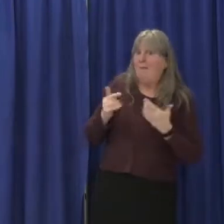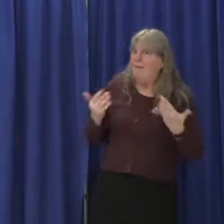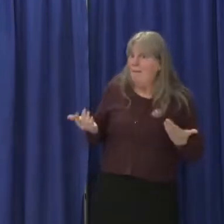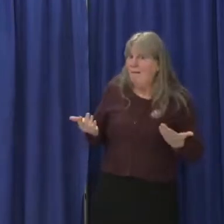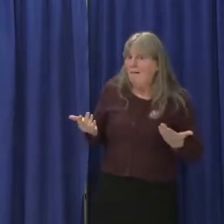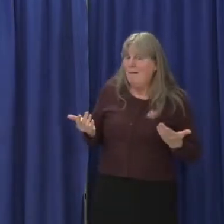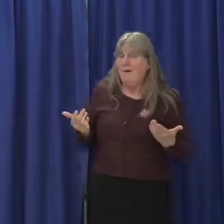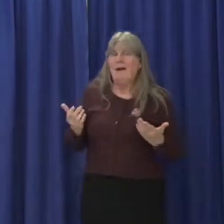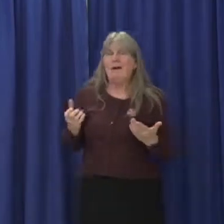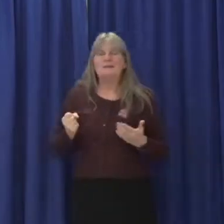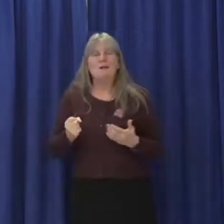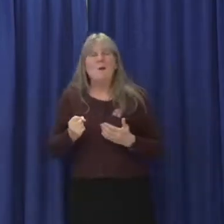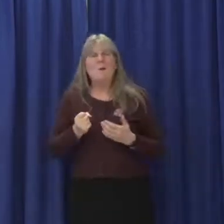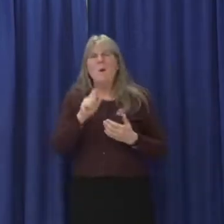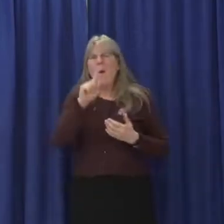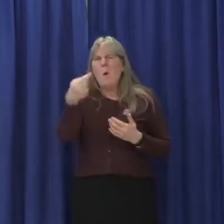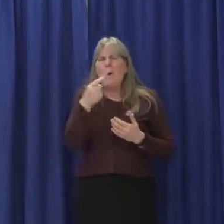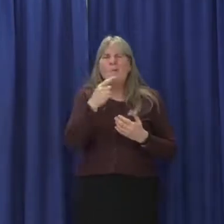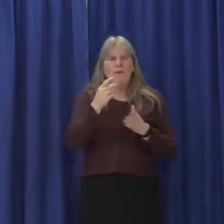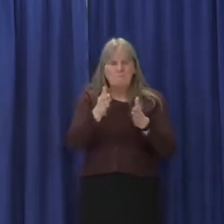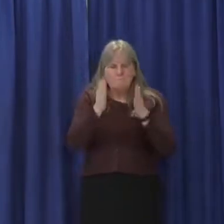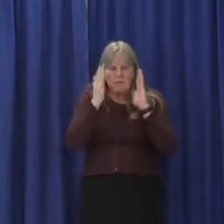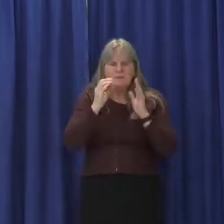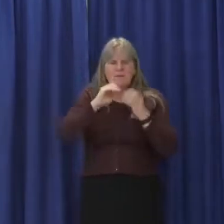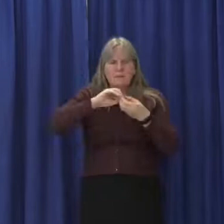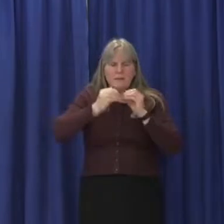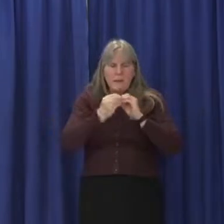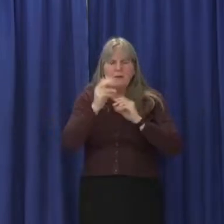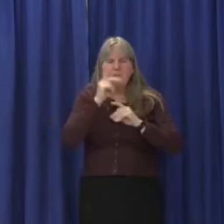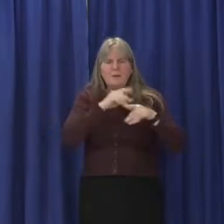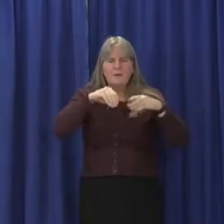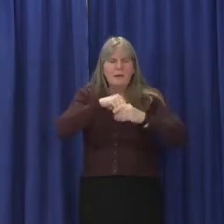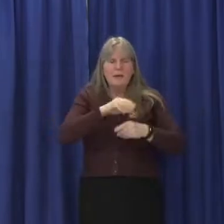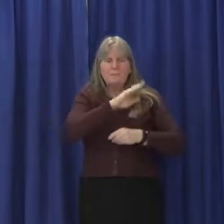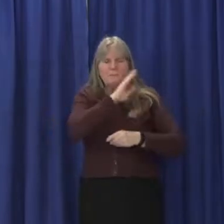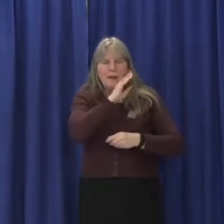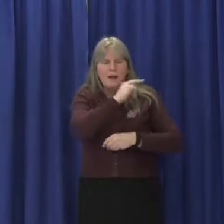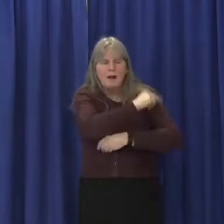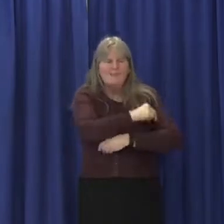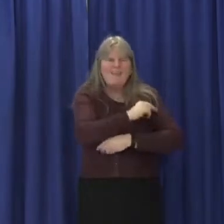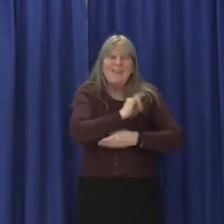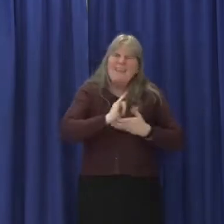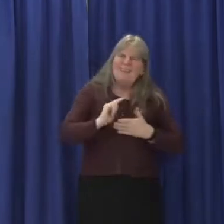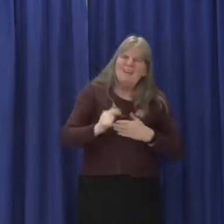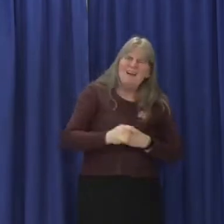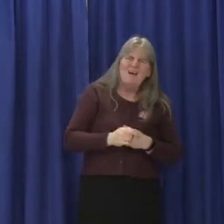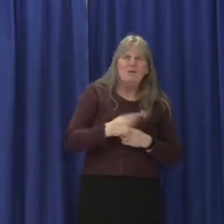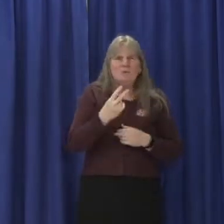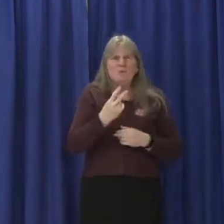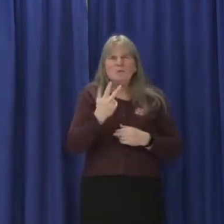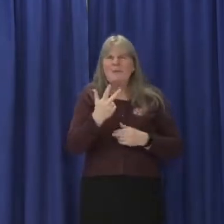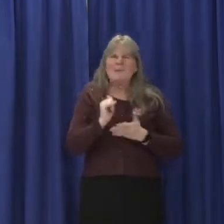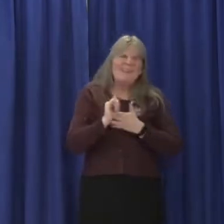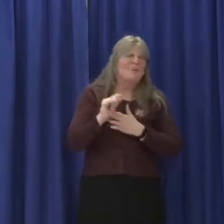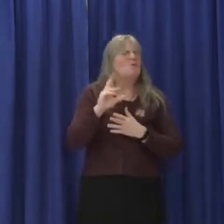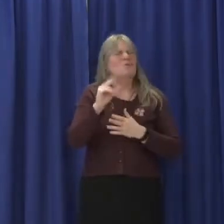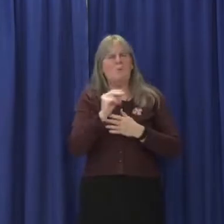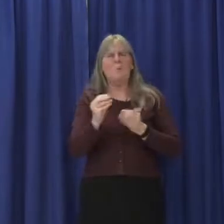an active case count, or more so than-- what is it? Two beds and then you change? Or three beds.